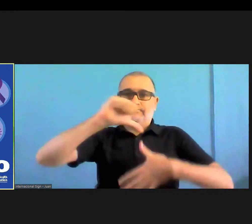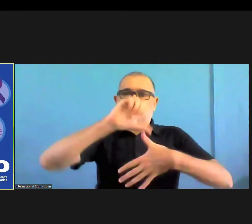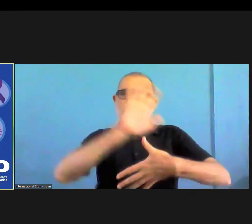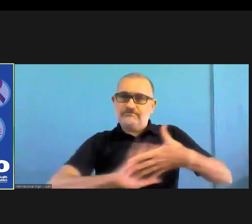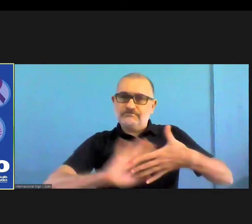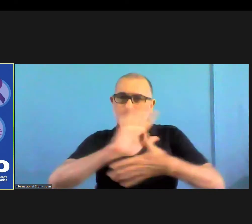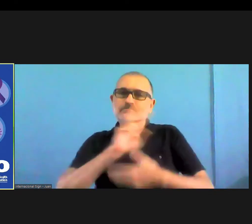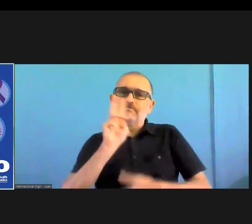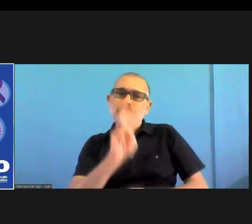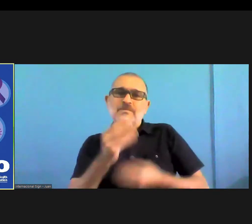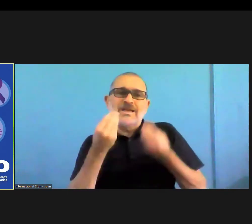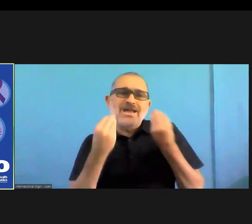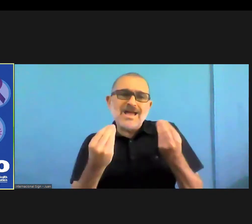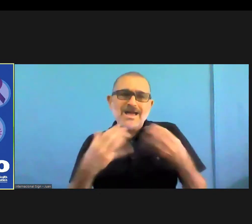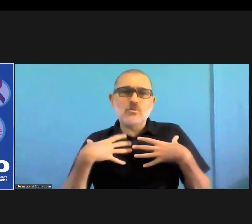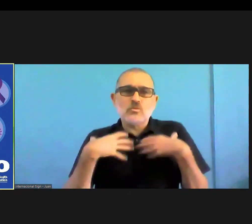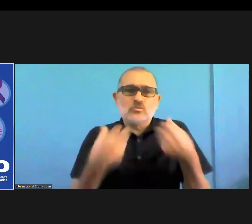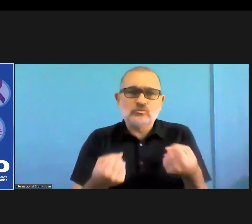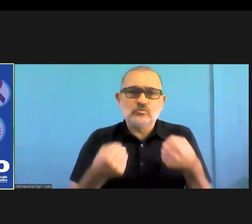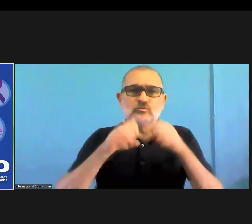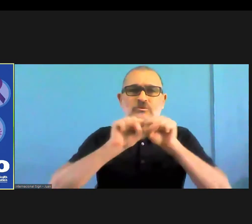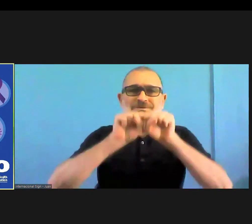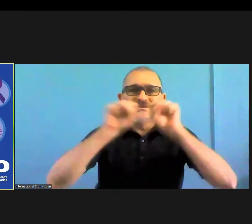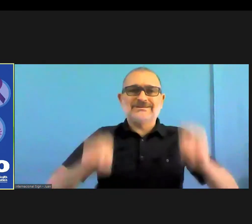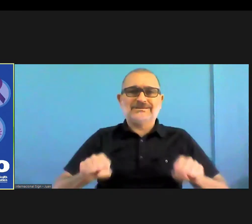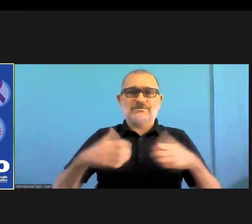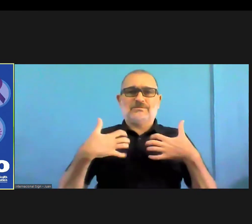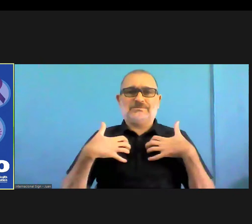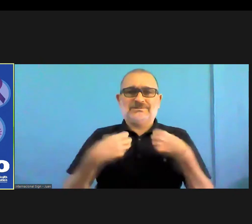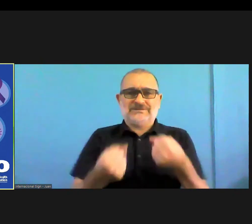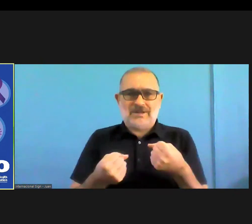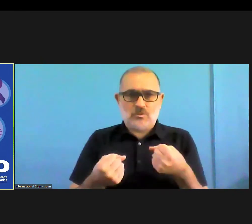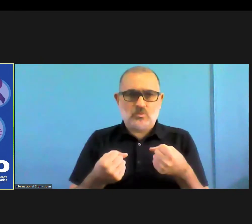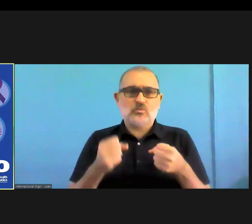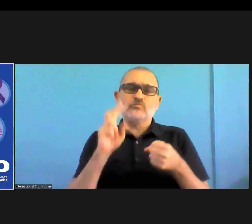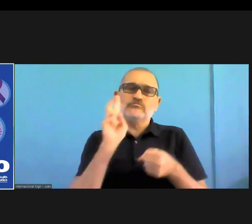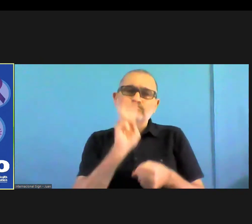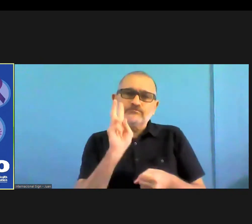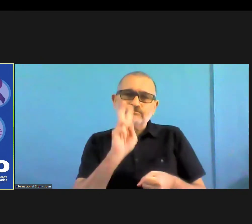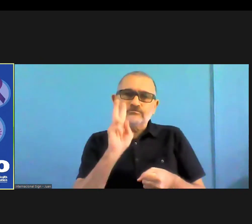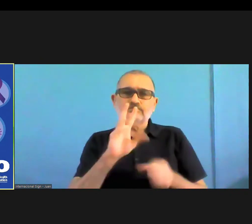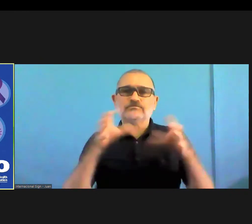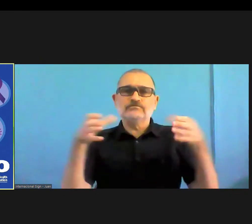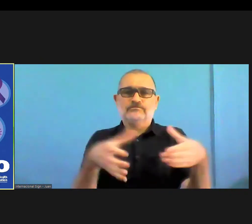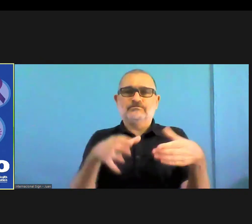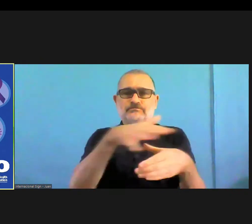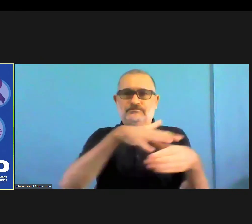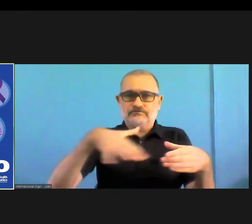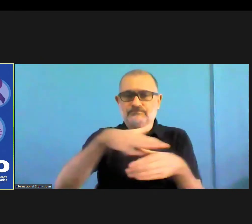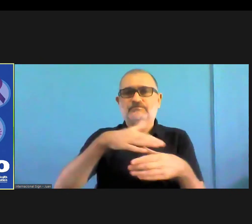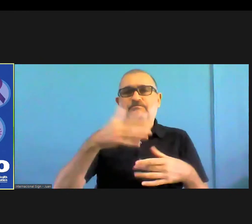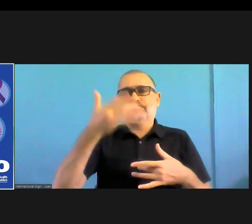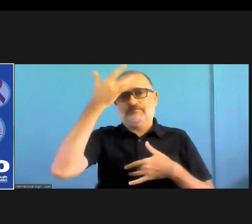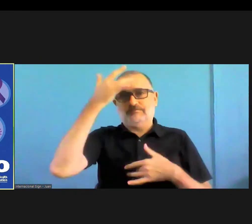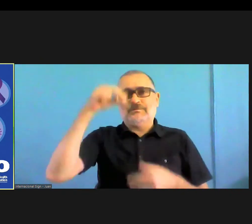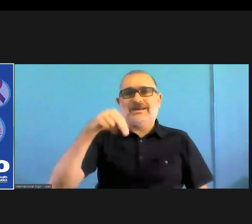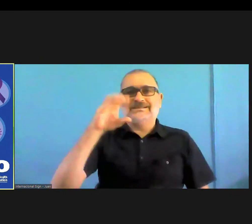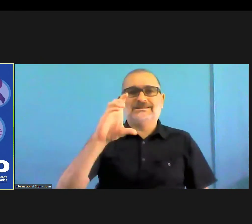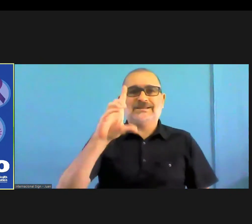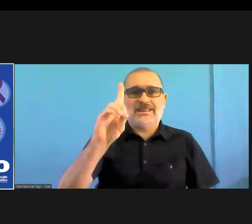NCDs, amidst the COVID-19 pandemic.